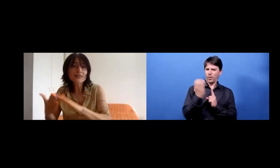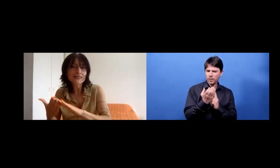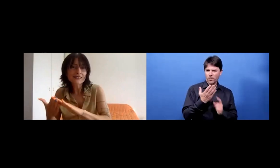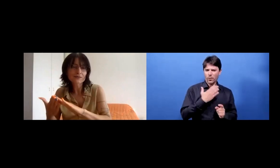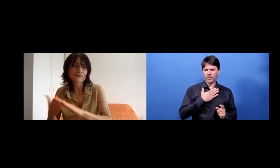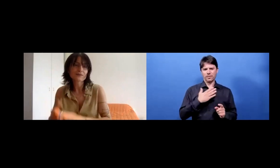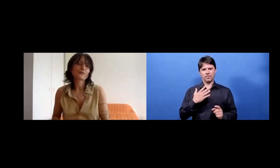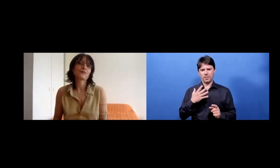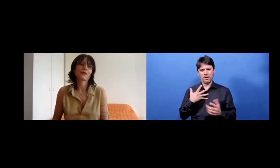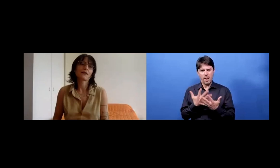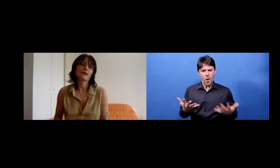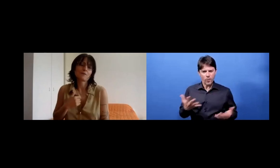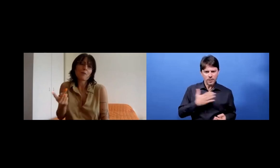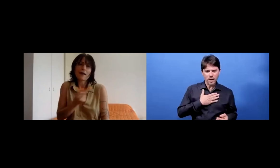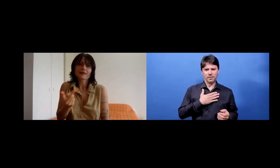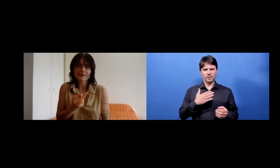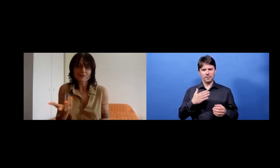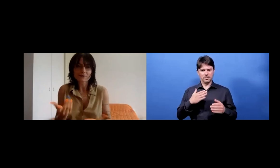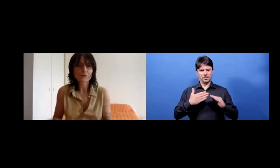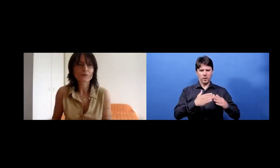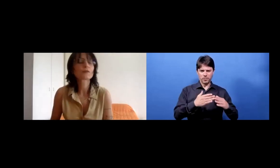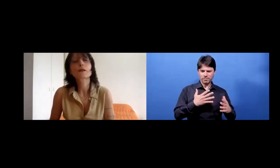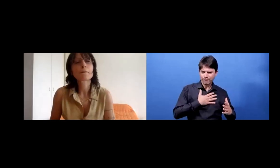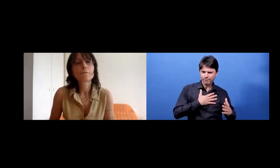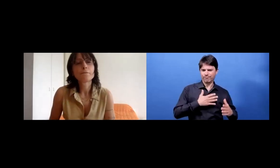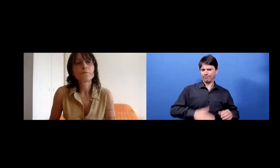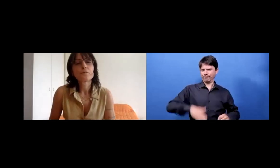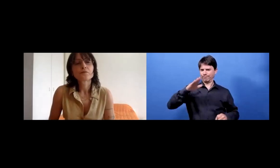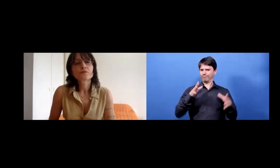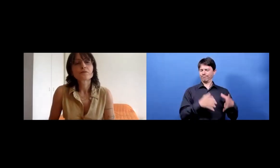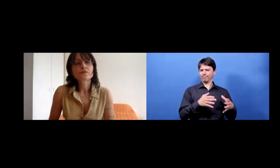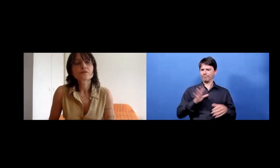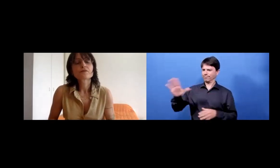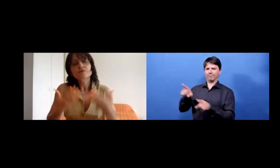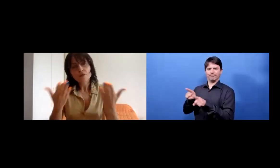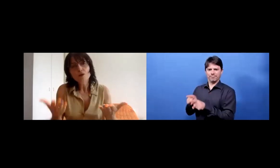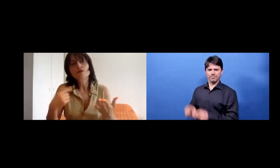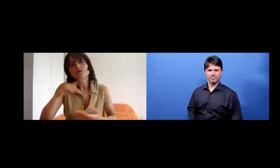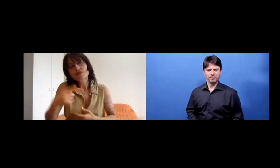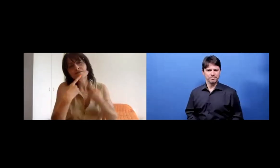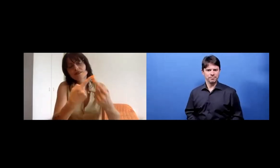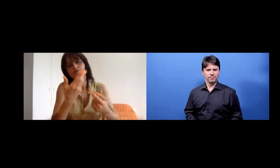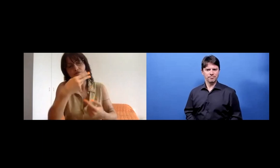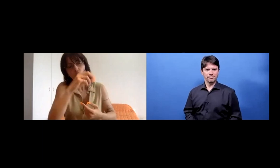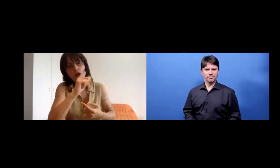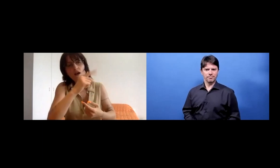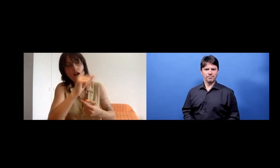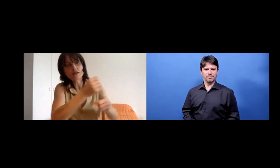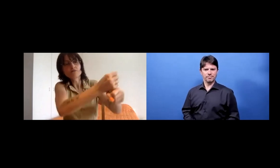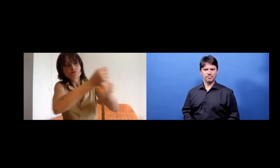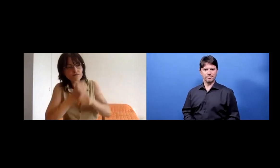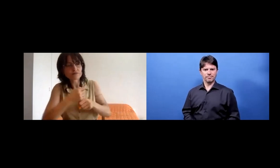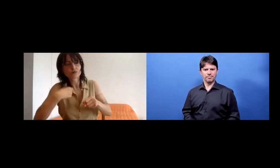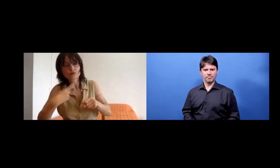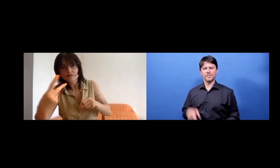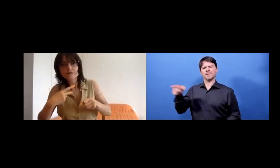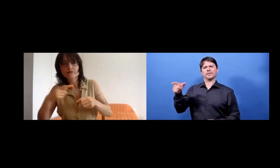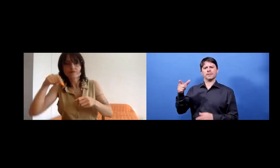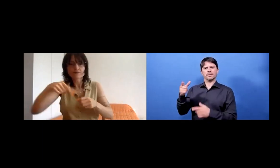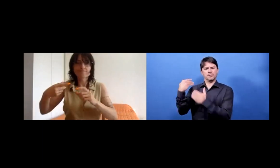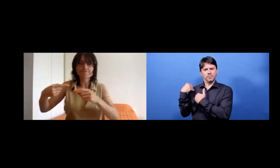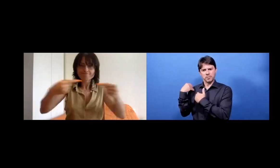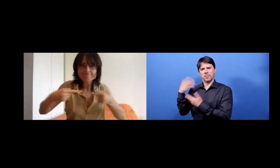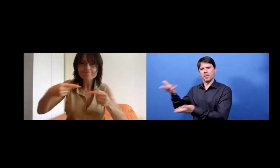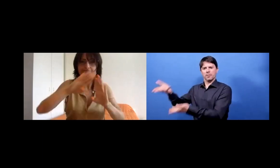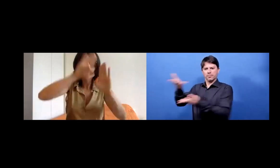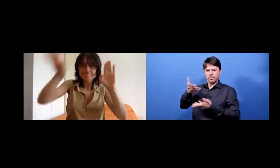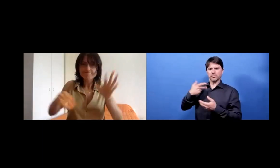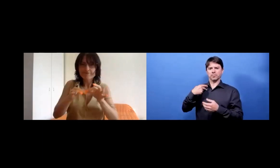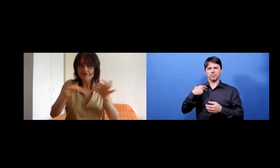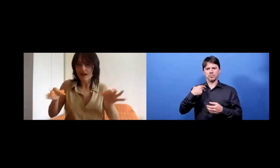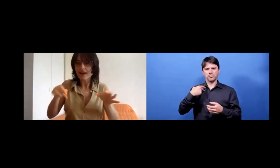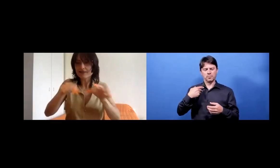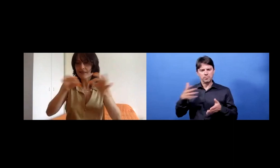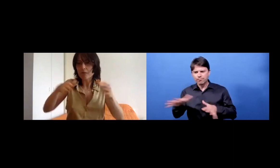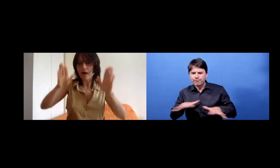I saw myself, my language and my community in a different light. So, today, Kassandra and me are focusing on art,